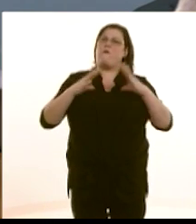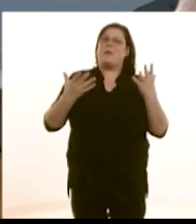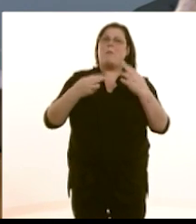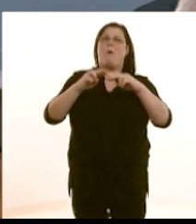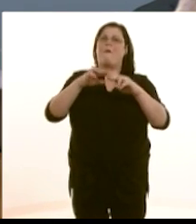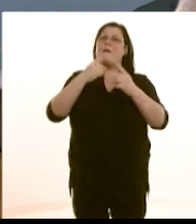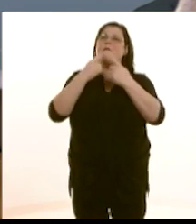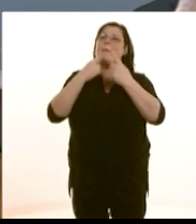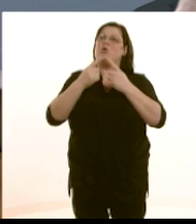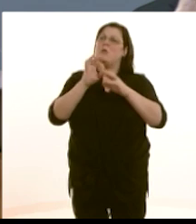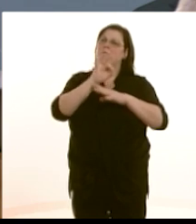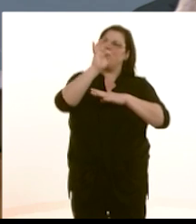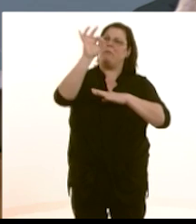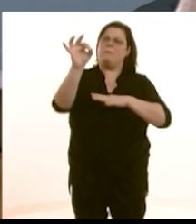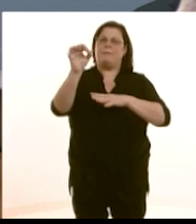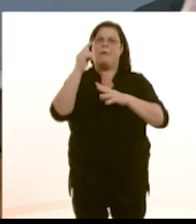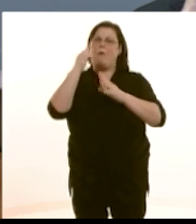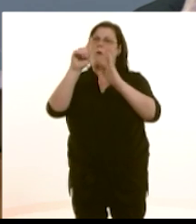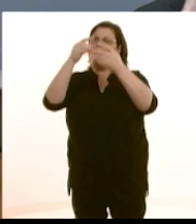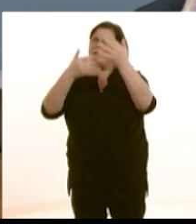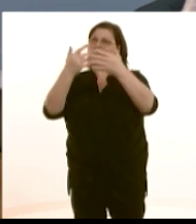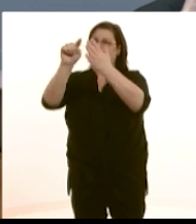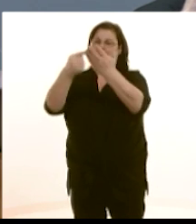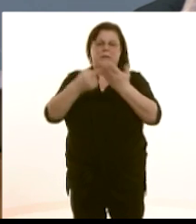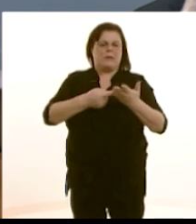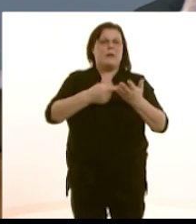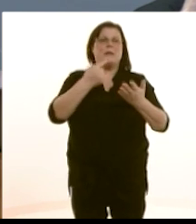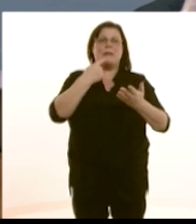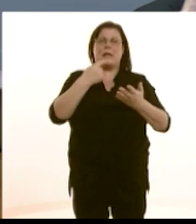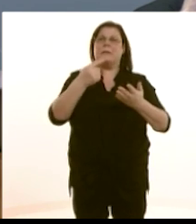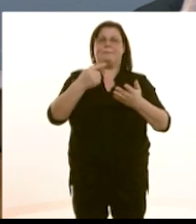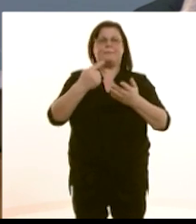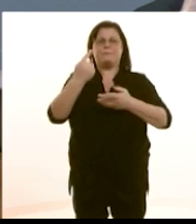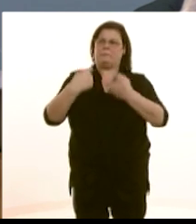Wales, in June of last year, the full-time equivalent, or the staffing measure that was